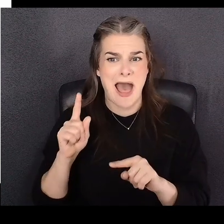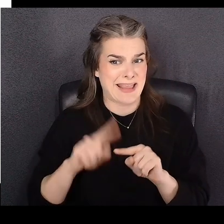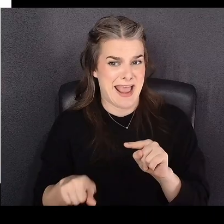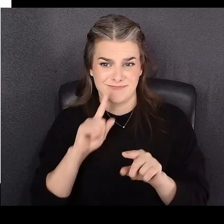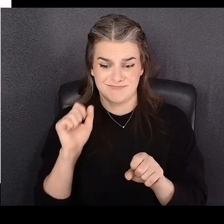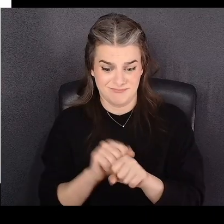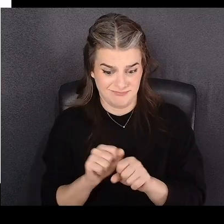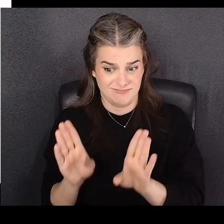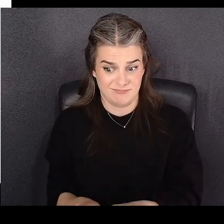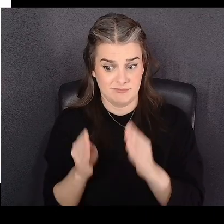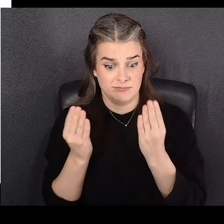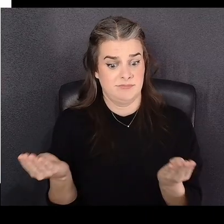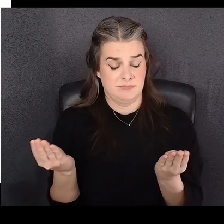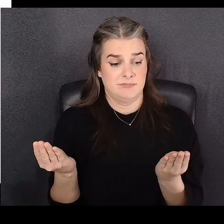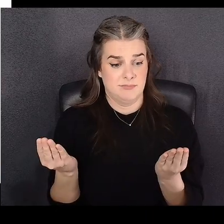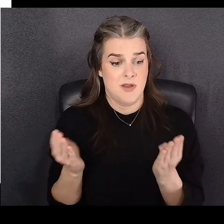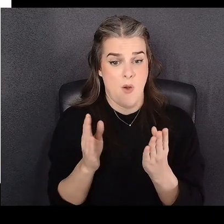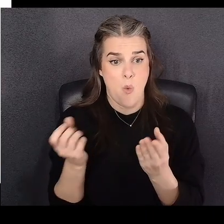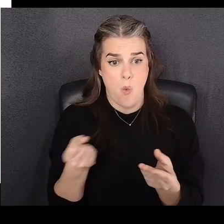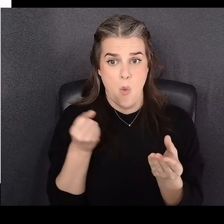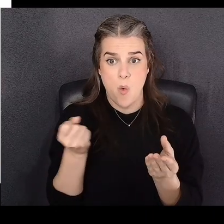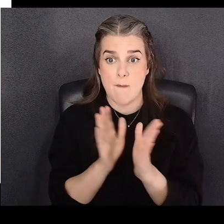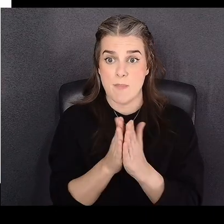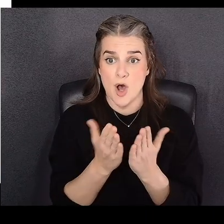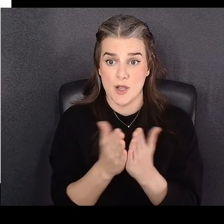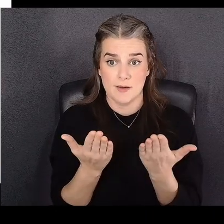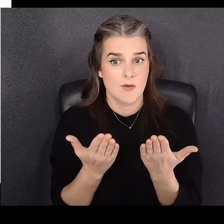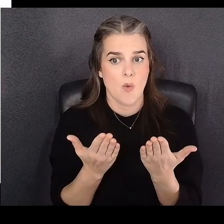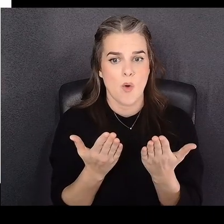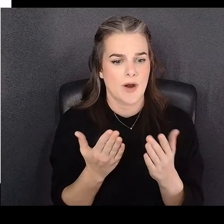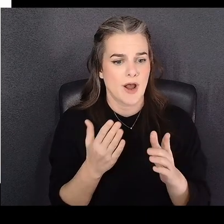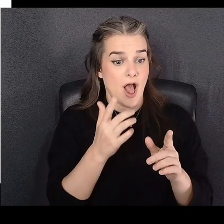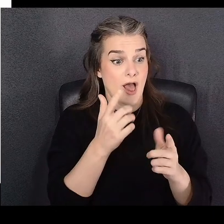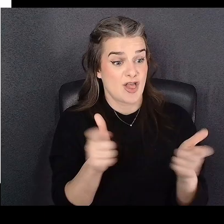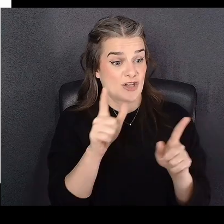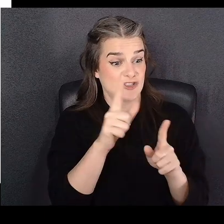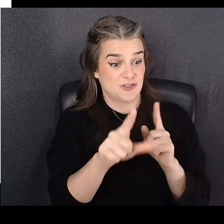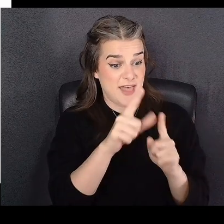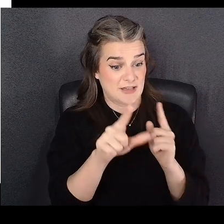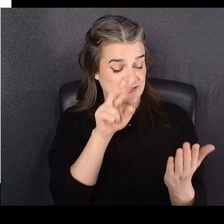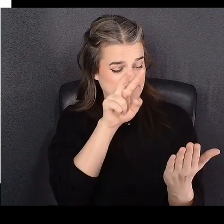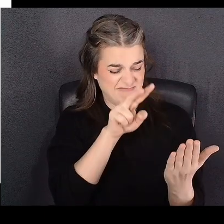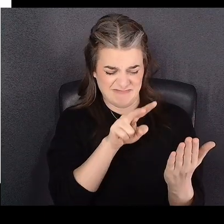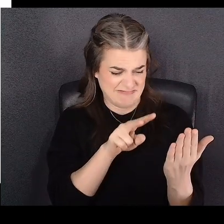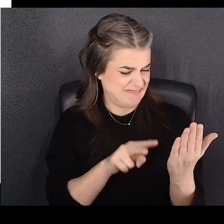maybe, even, I'm having trouble even seeing the large print. We really found different ways to still provide